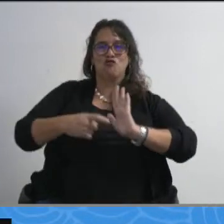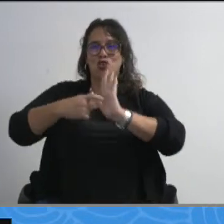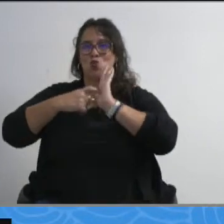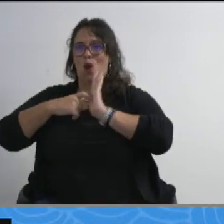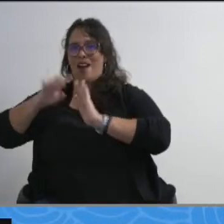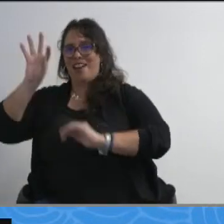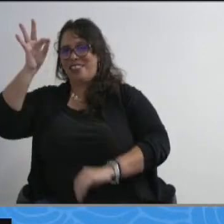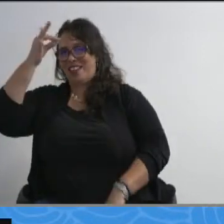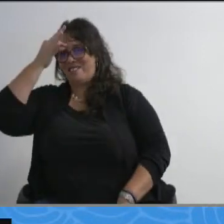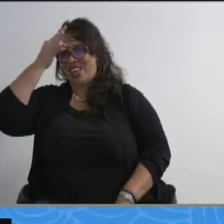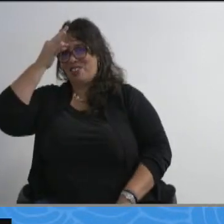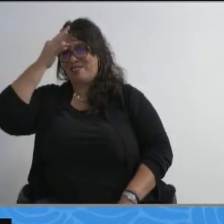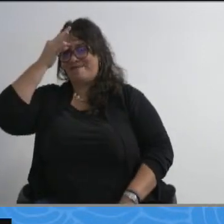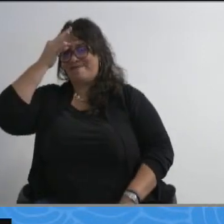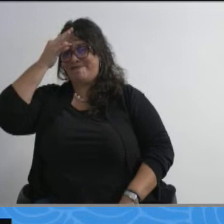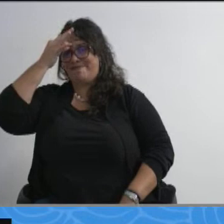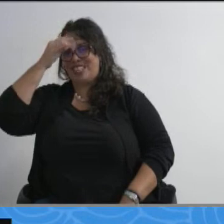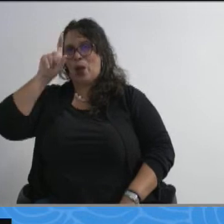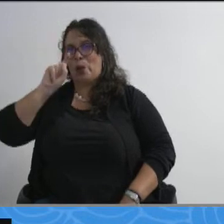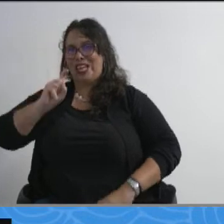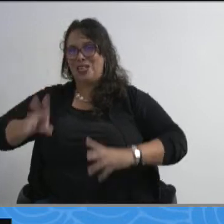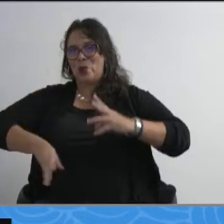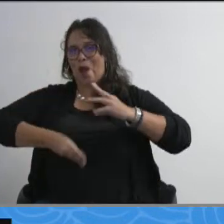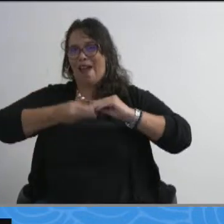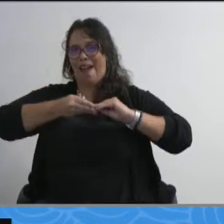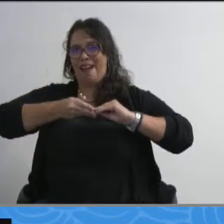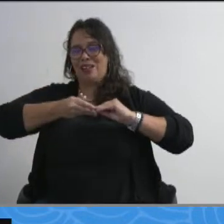So, I hope that kind of gives you the context about what I'm talking about here.